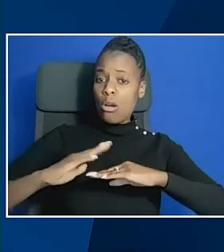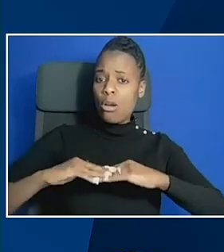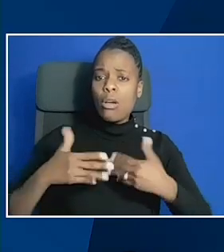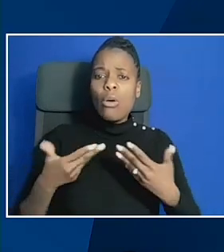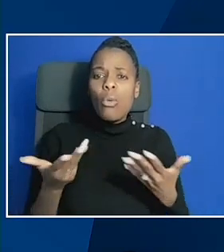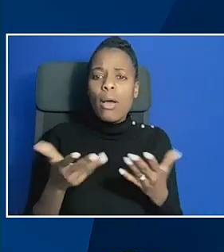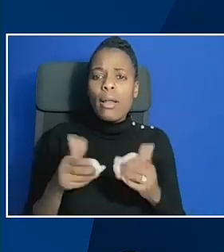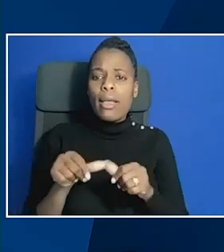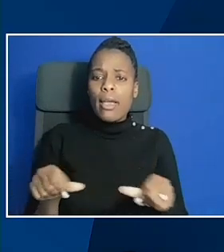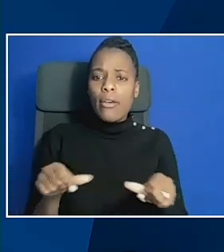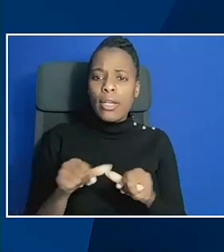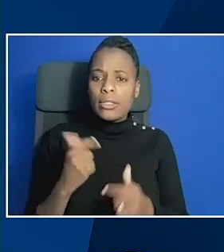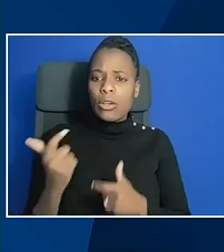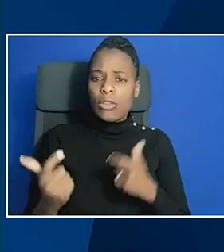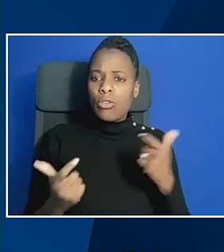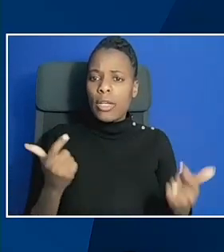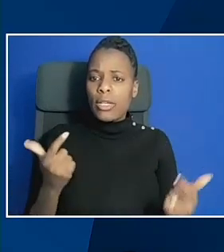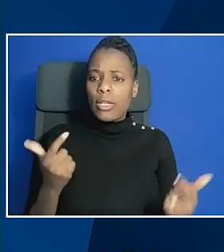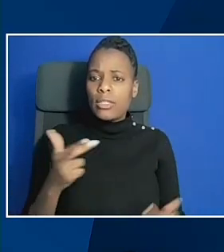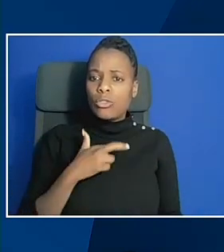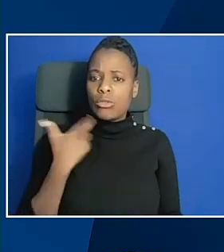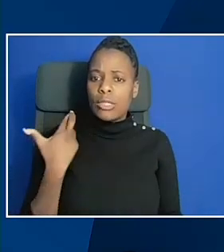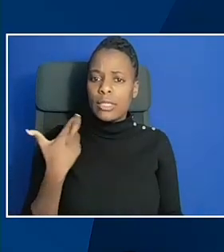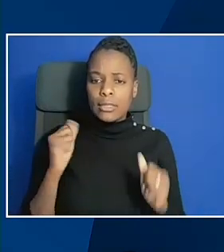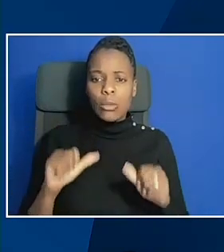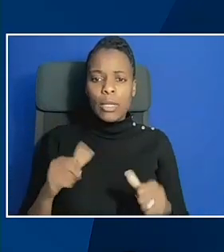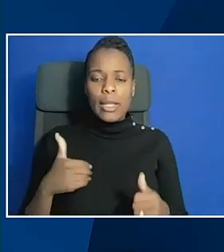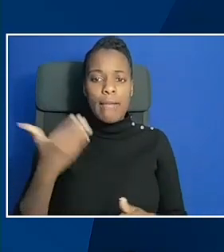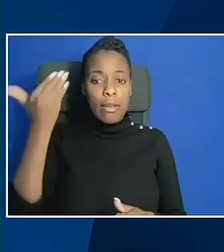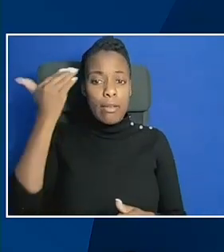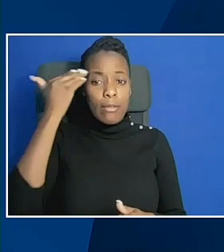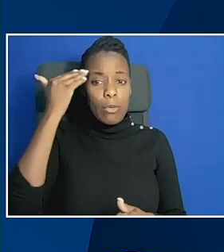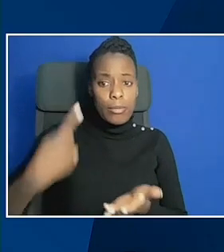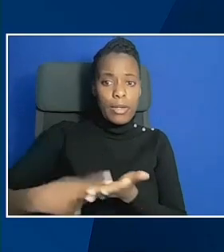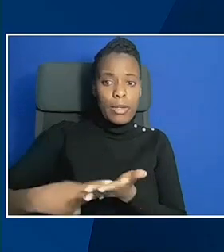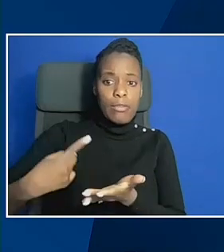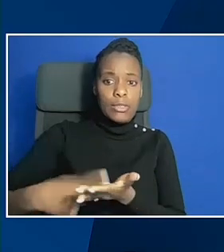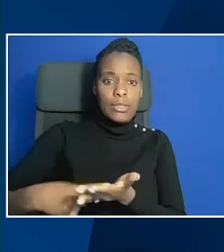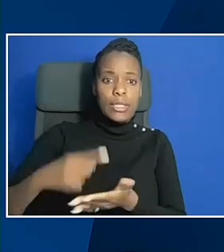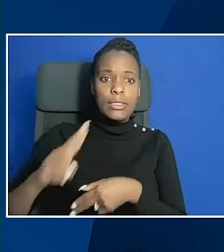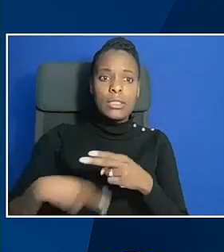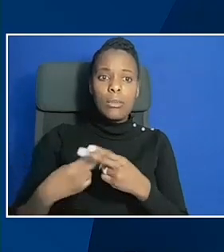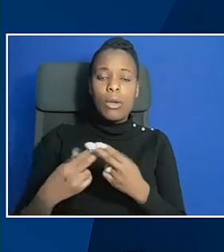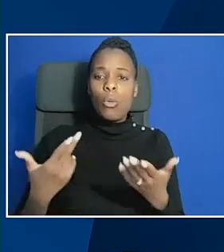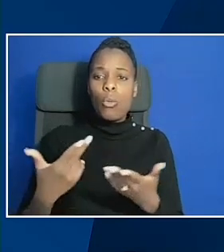greatest risk so that we can have an informed conversation about what tactics and strategies that we might use to